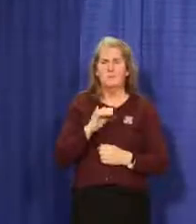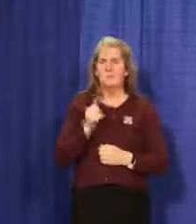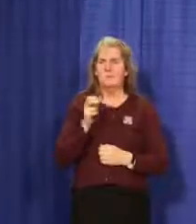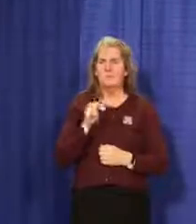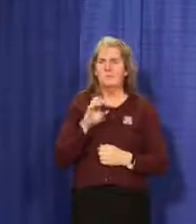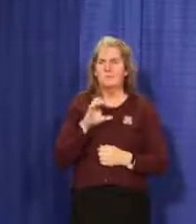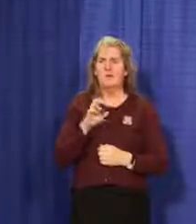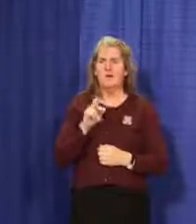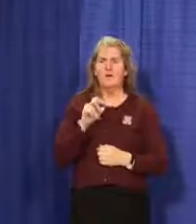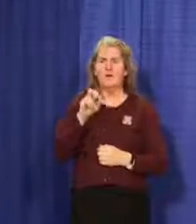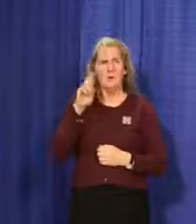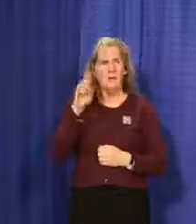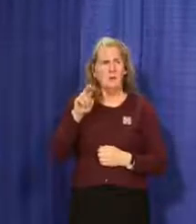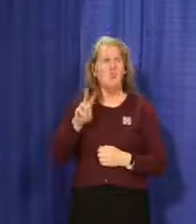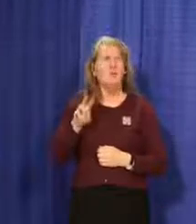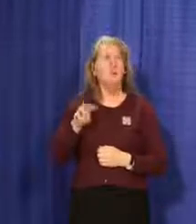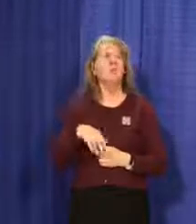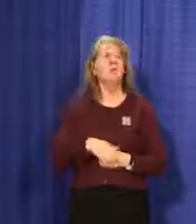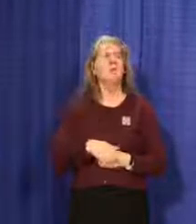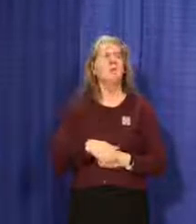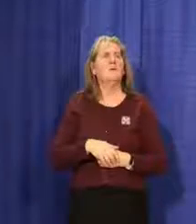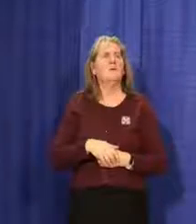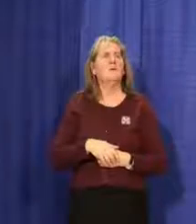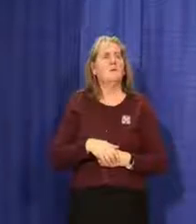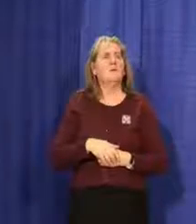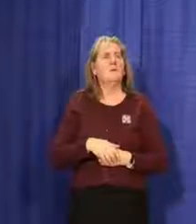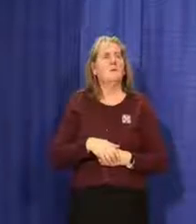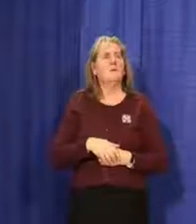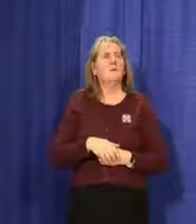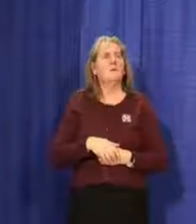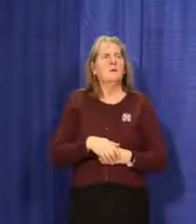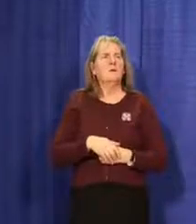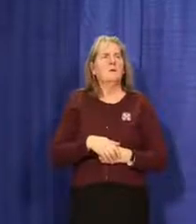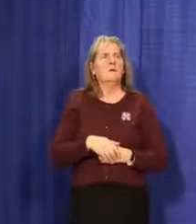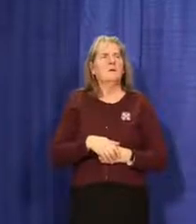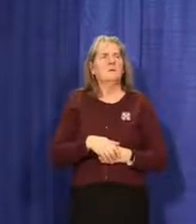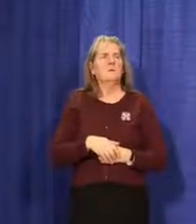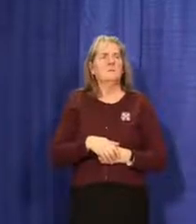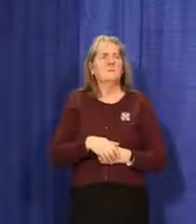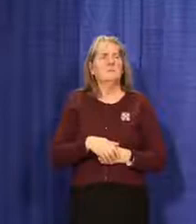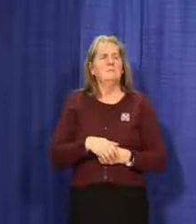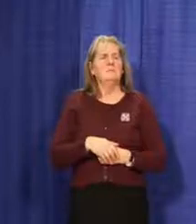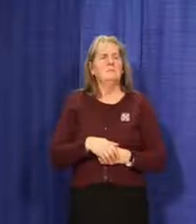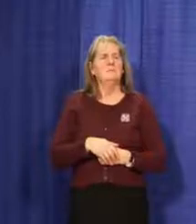I have John, CKRW, Claudiane, Radio-Canada, Kele, Yukon News,